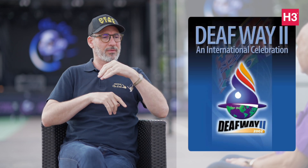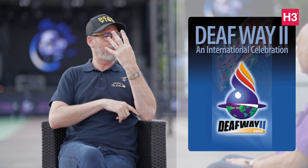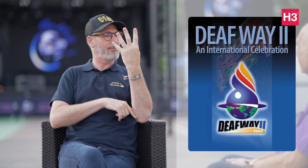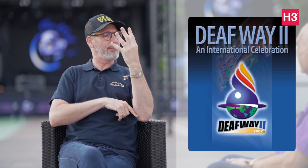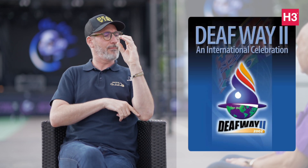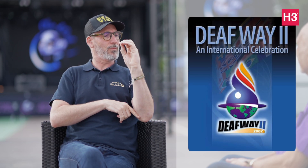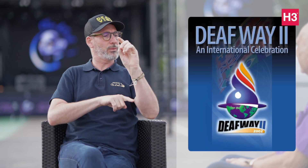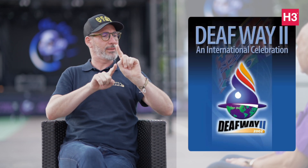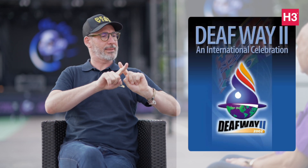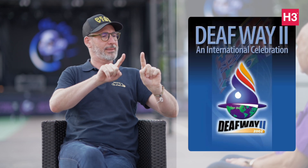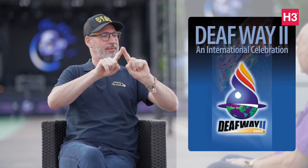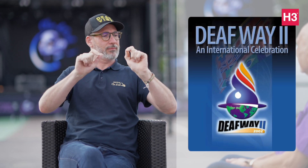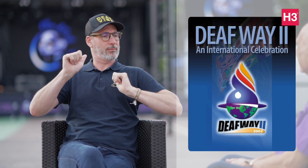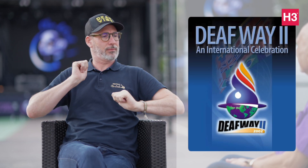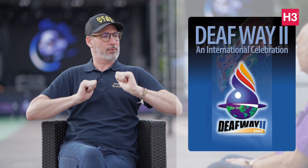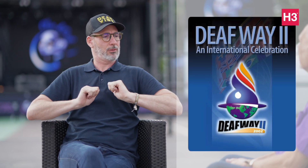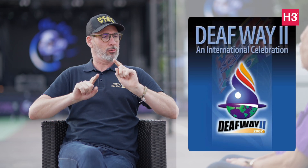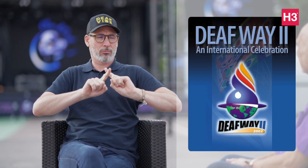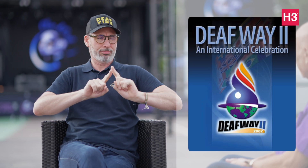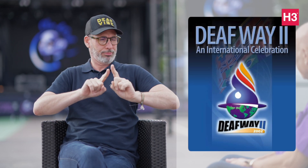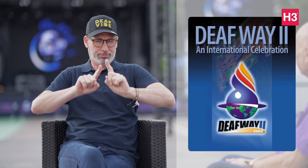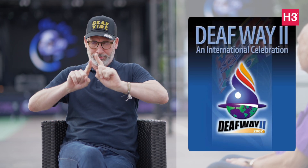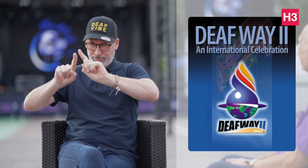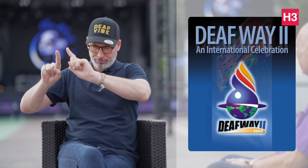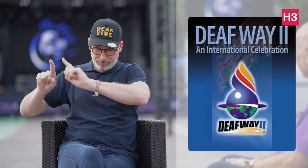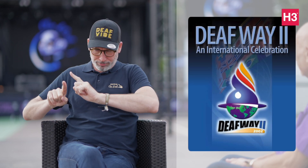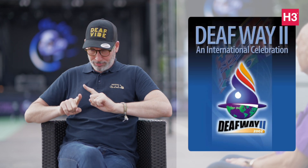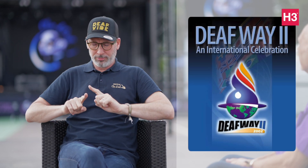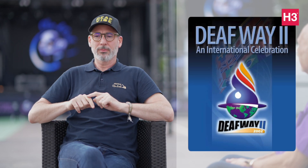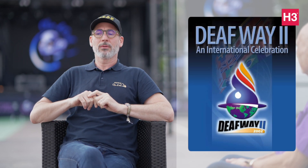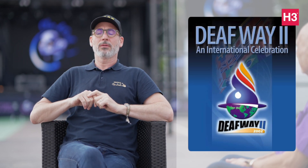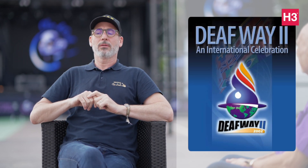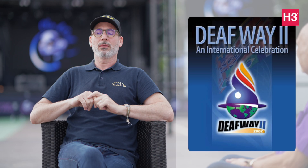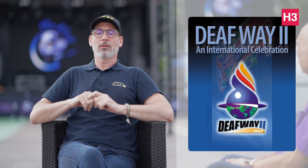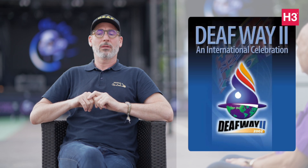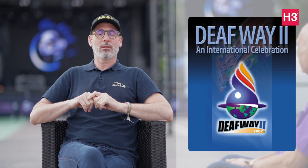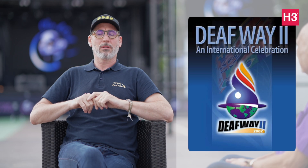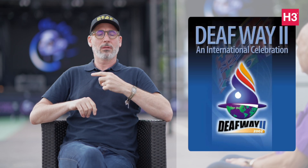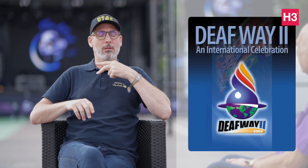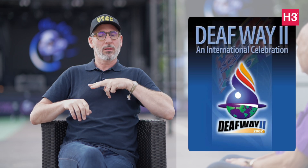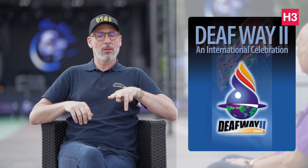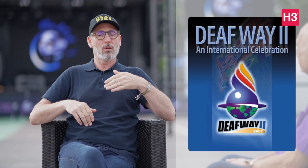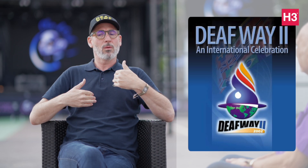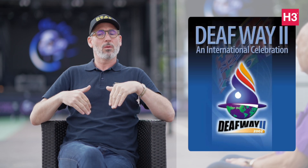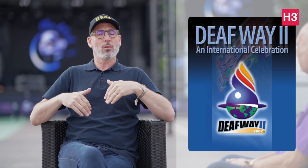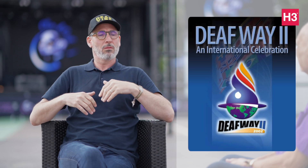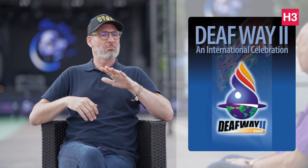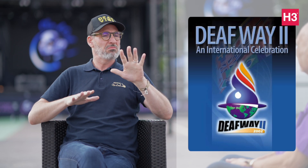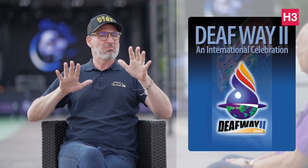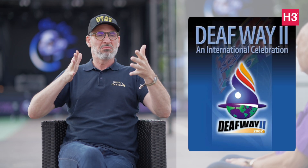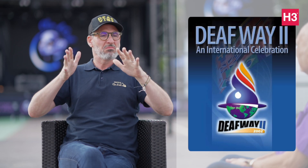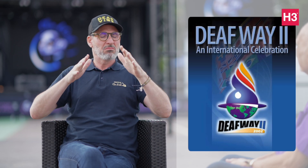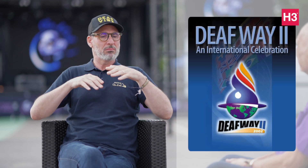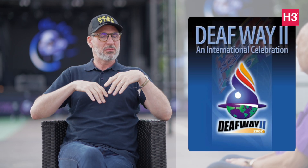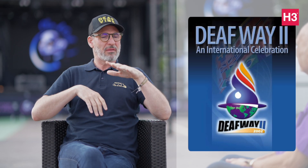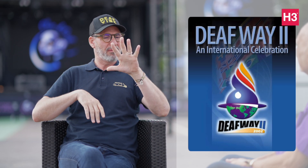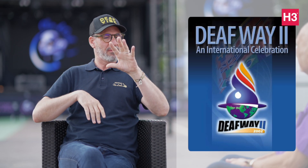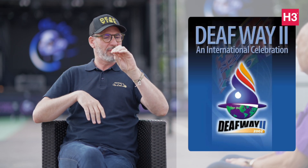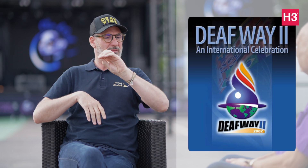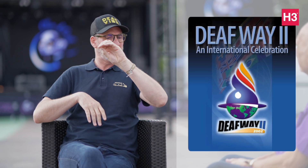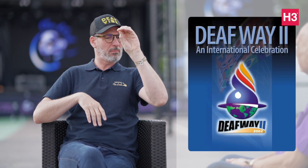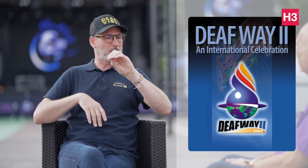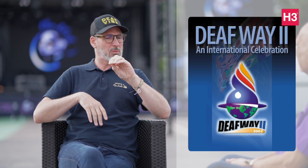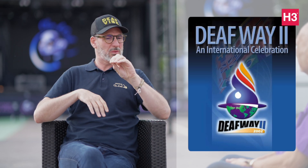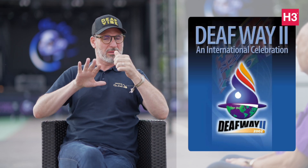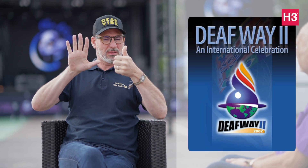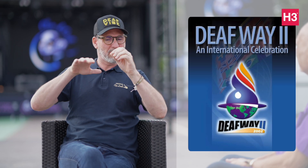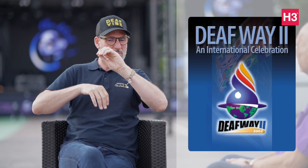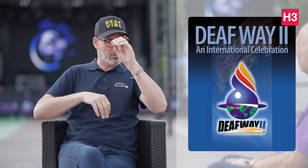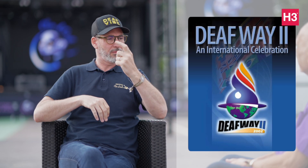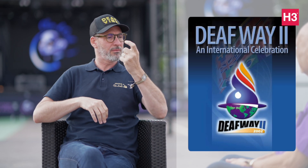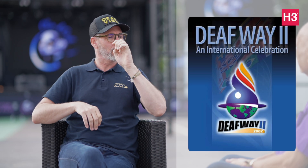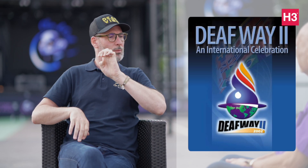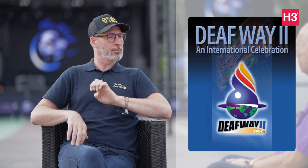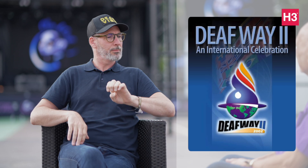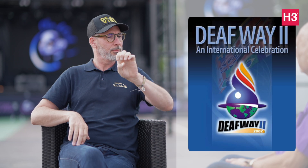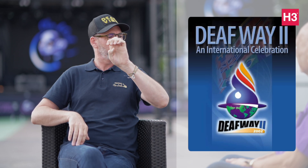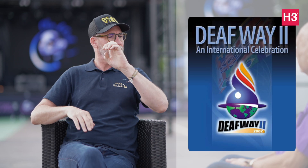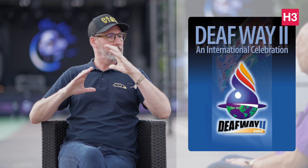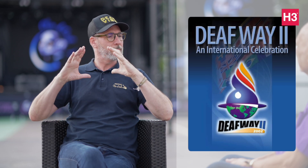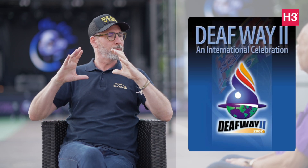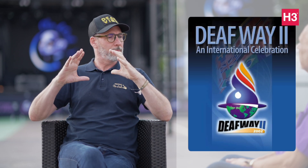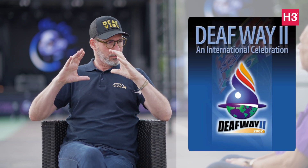and I selected a cast of 40 actors. About 50–60% were from Europe,